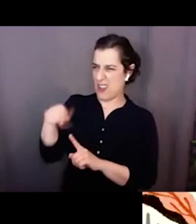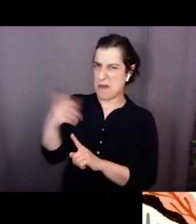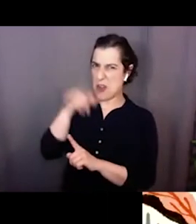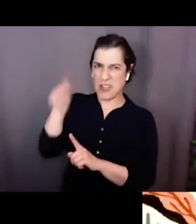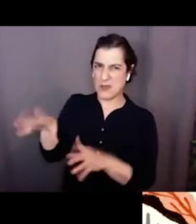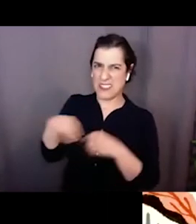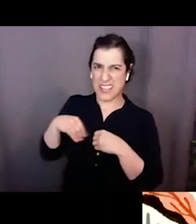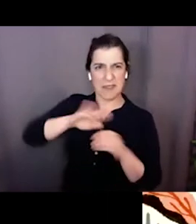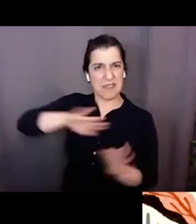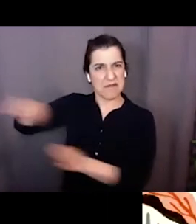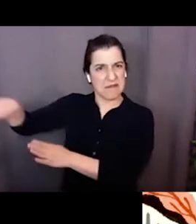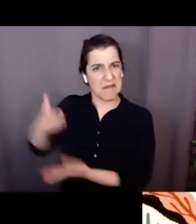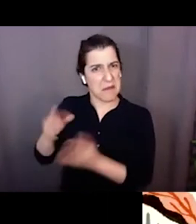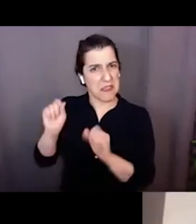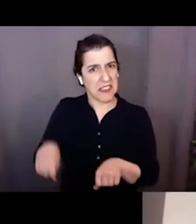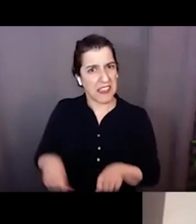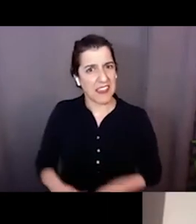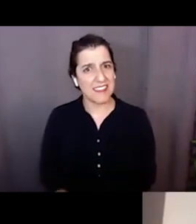Thank you. It's not for Chancey.